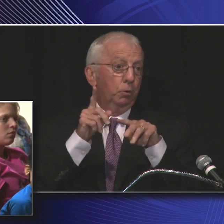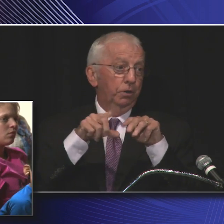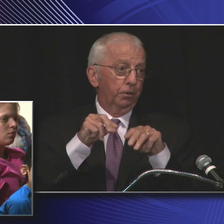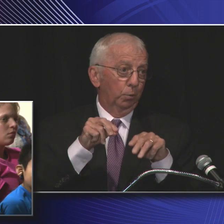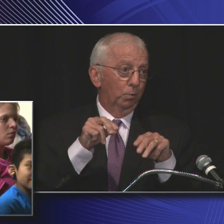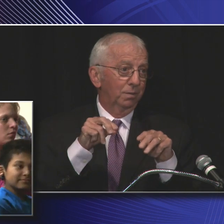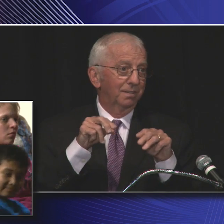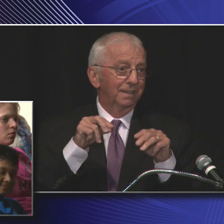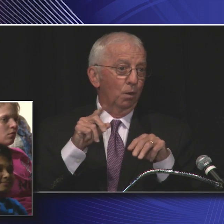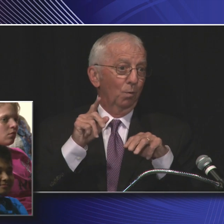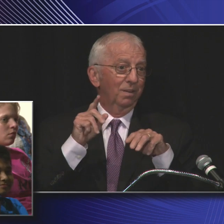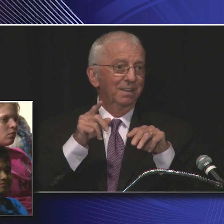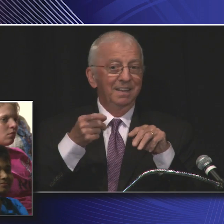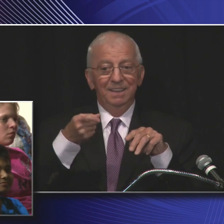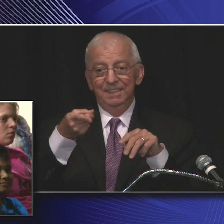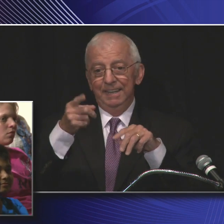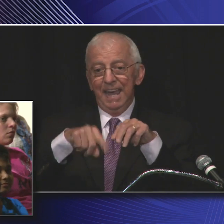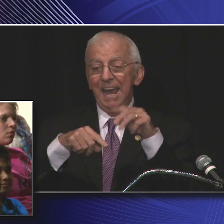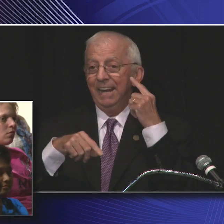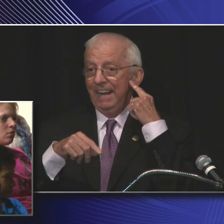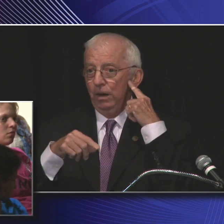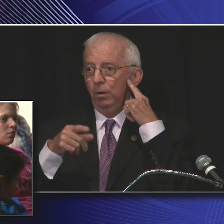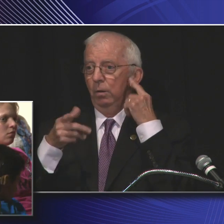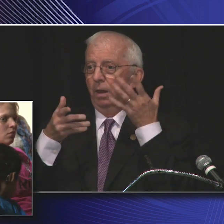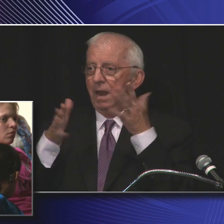couldn't do. You know, can't hear.